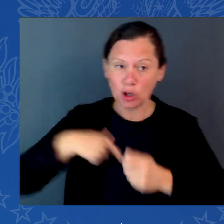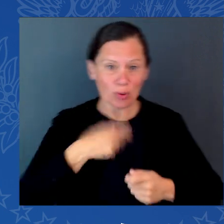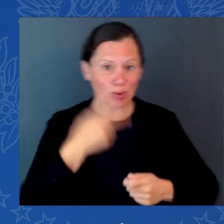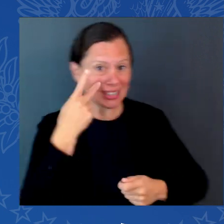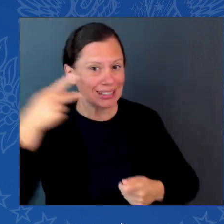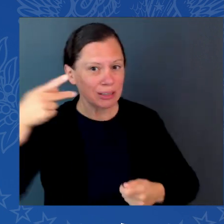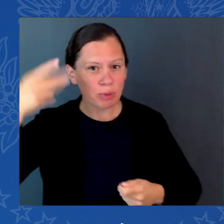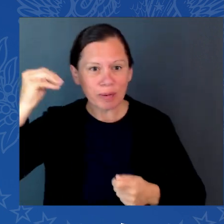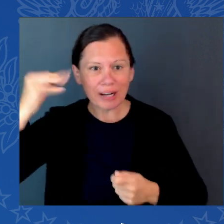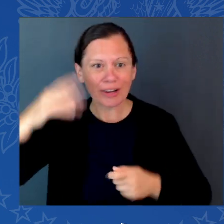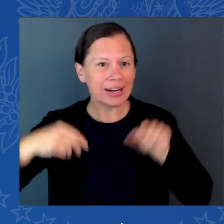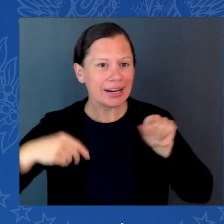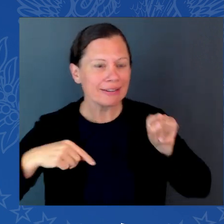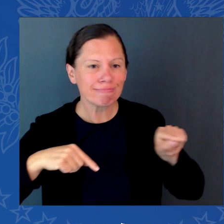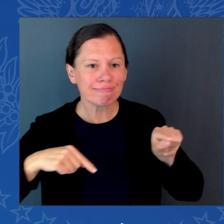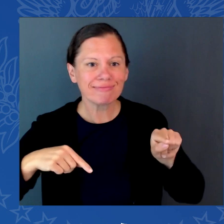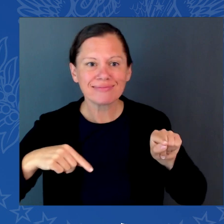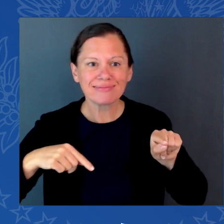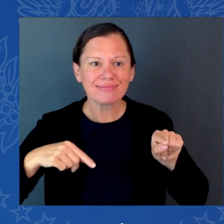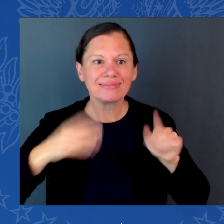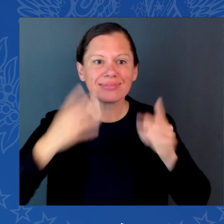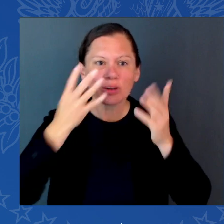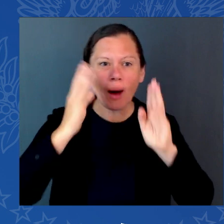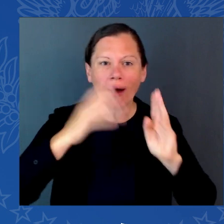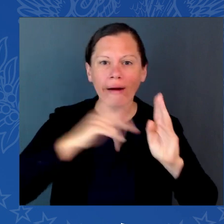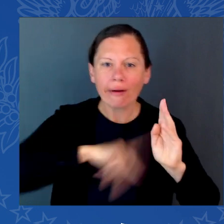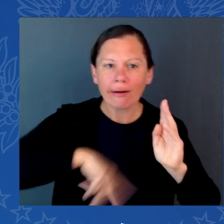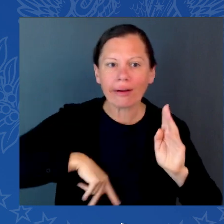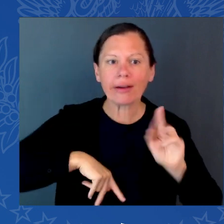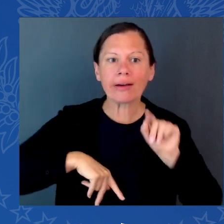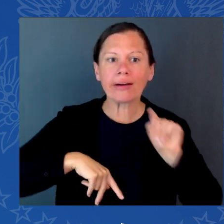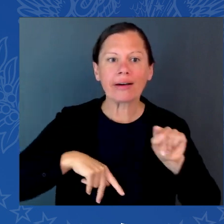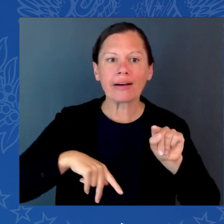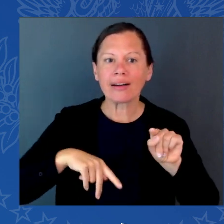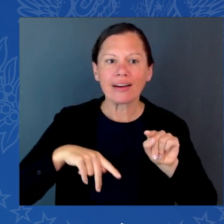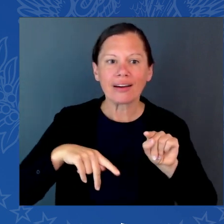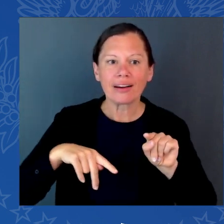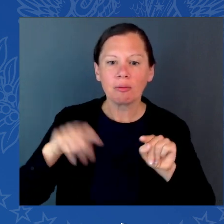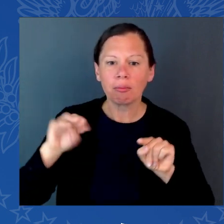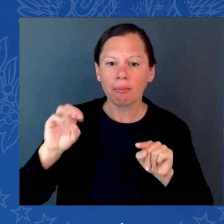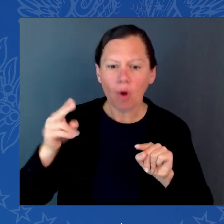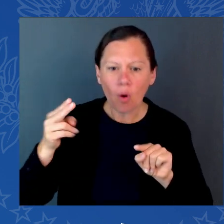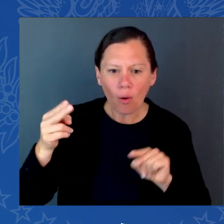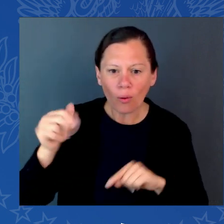Sa- -- excuse me, Mohammed bin Salman and President von der Leyen and the European Commissions.